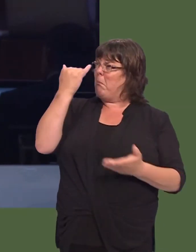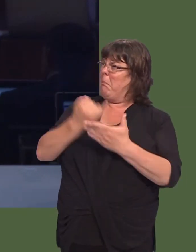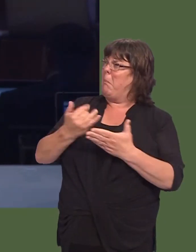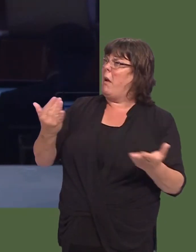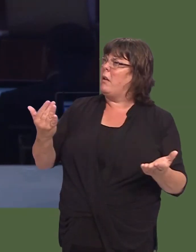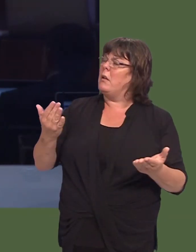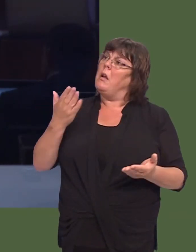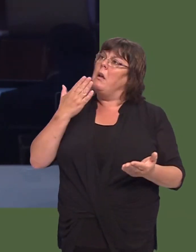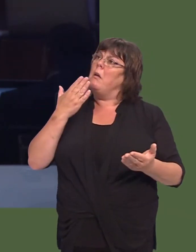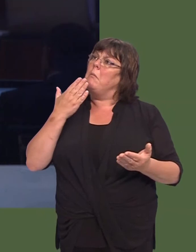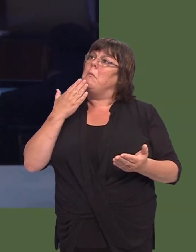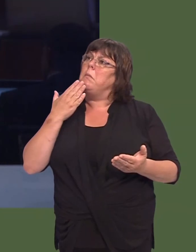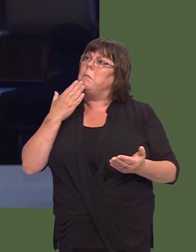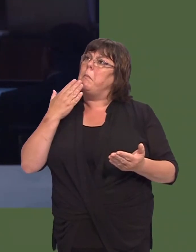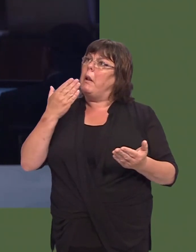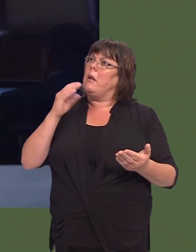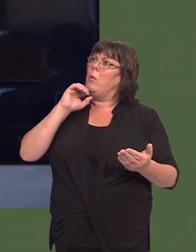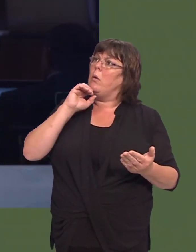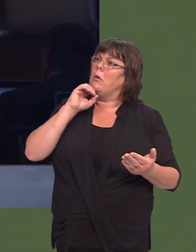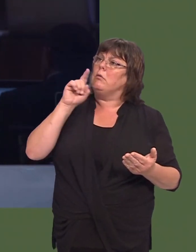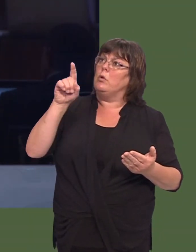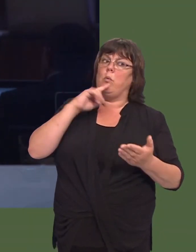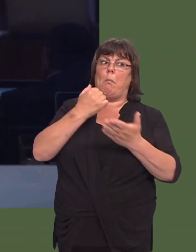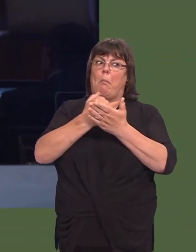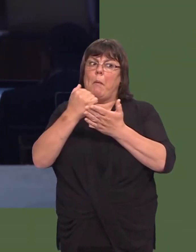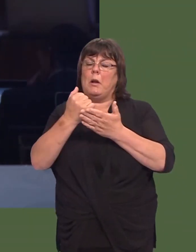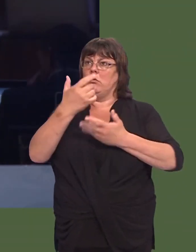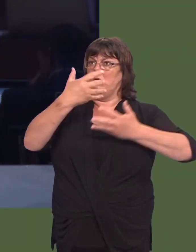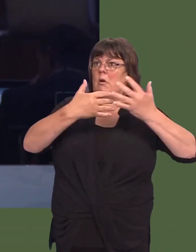And would you agree to publish the number of patients who are suffering delays to their